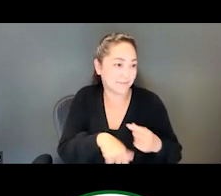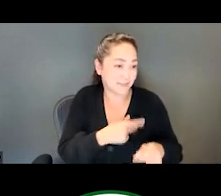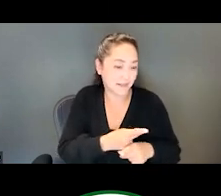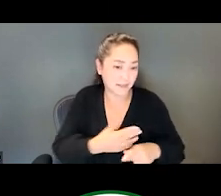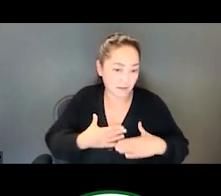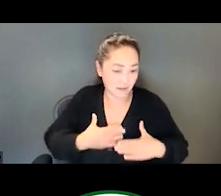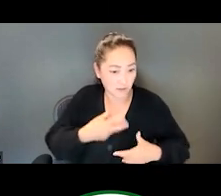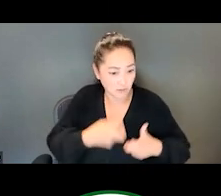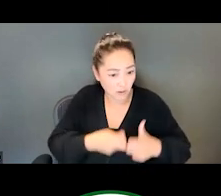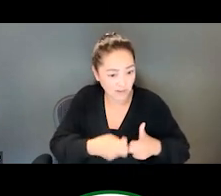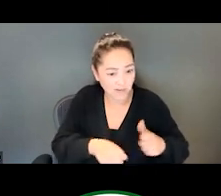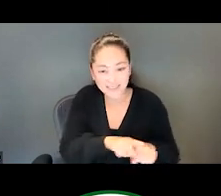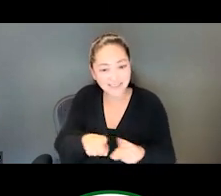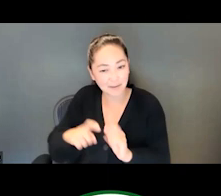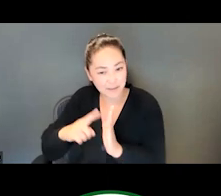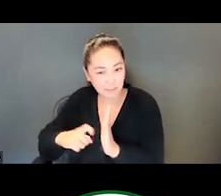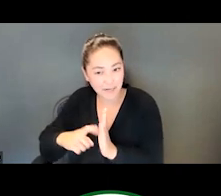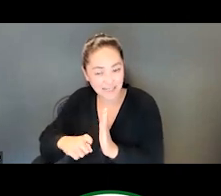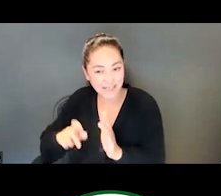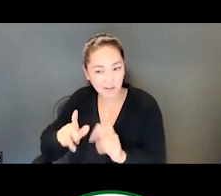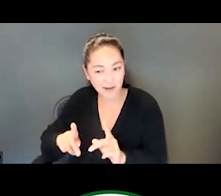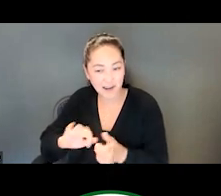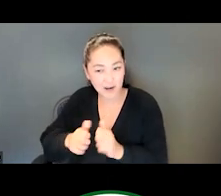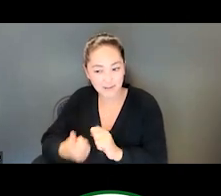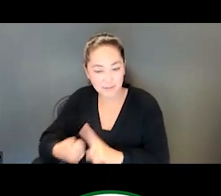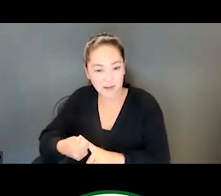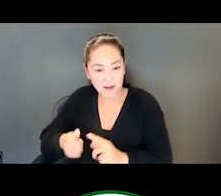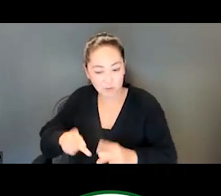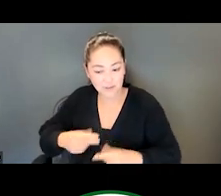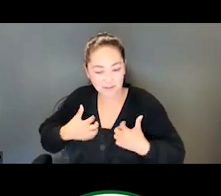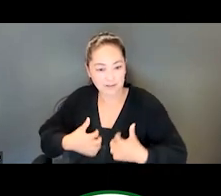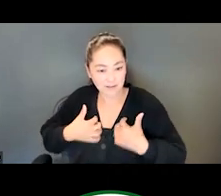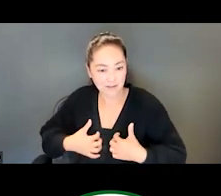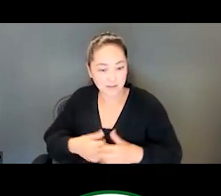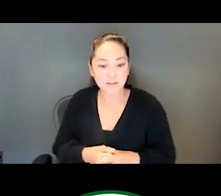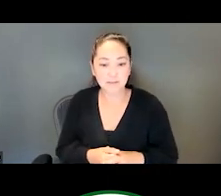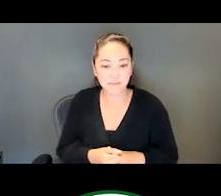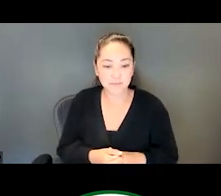Problem, unfortunately, for decades now when it wasn't and we are, it's not in the future now.